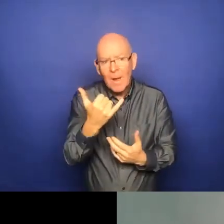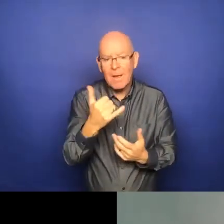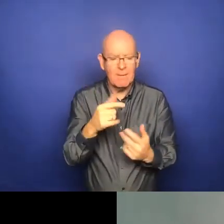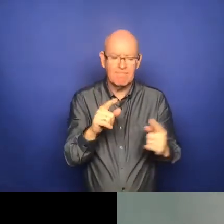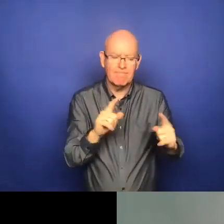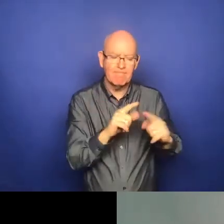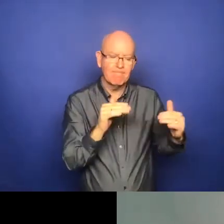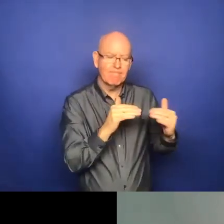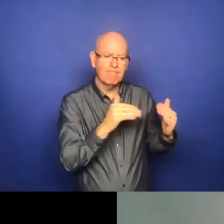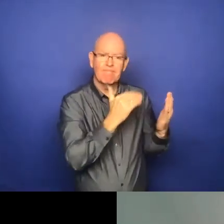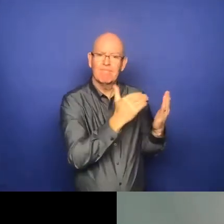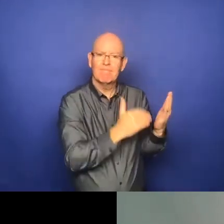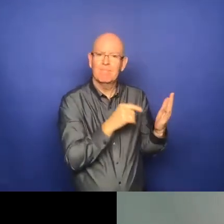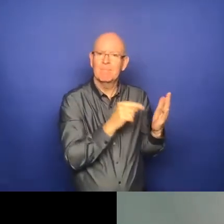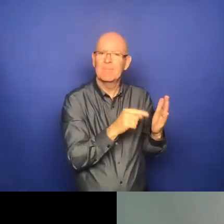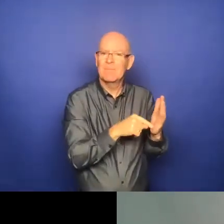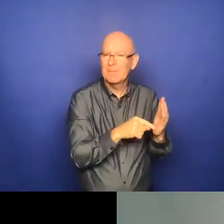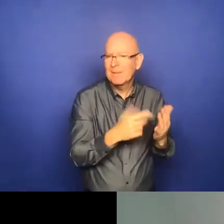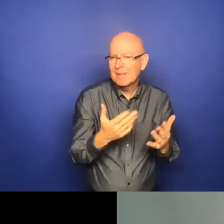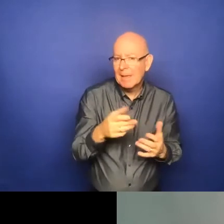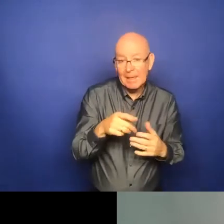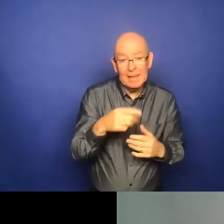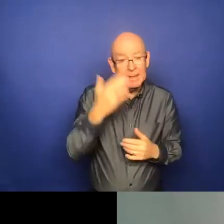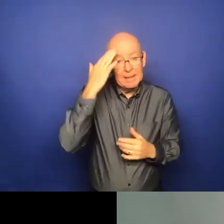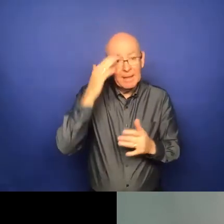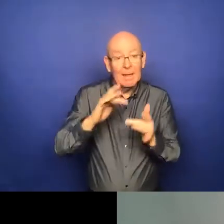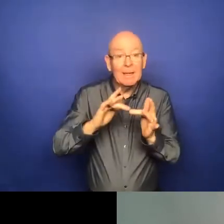developed to create accessible web-based surveys and we need to take